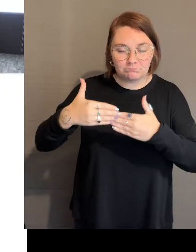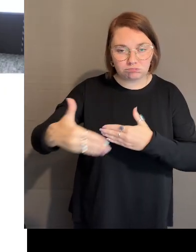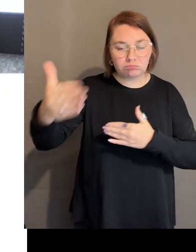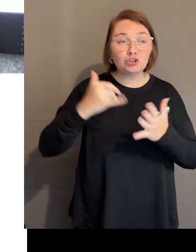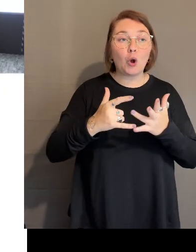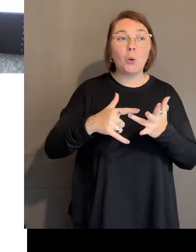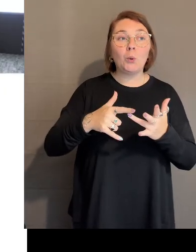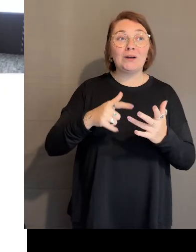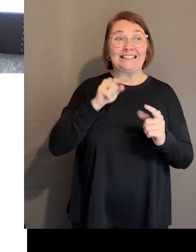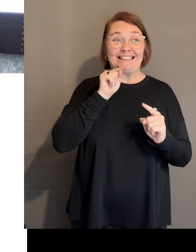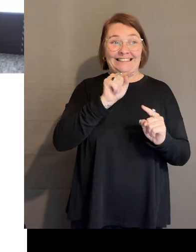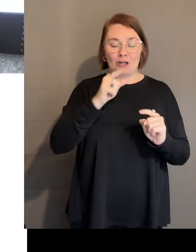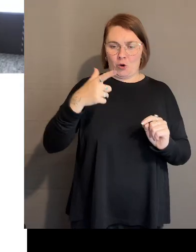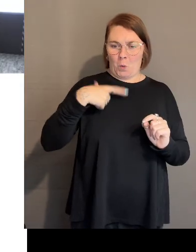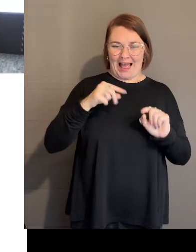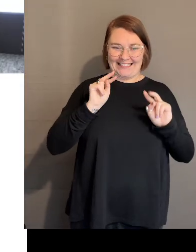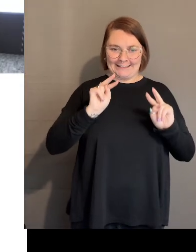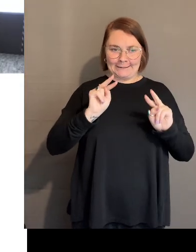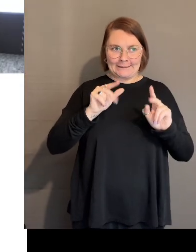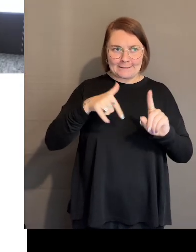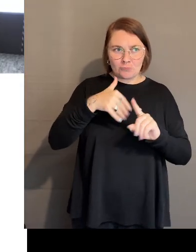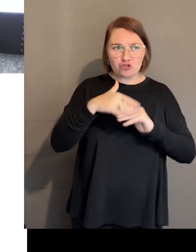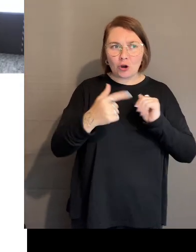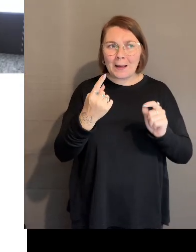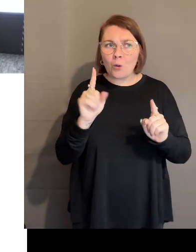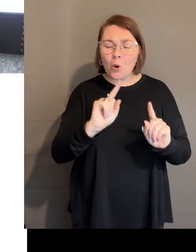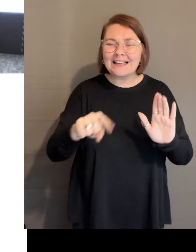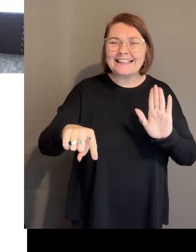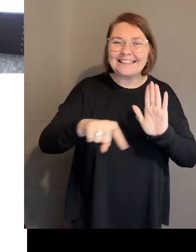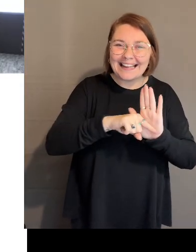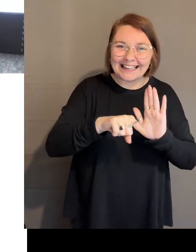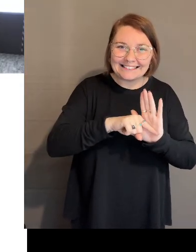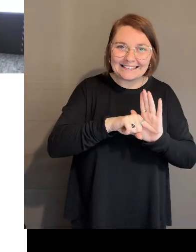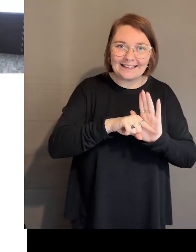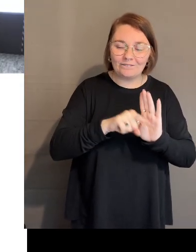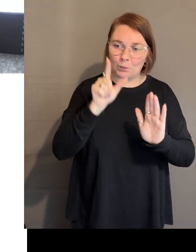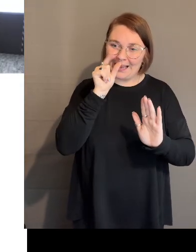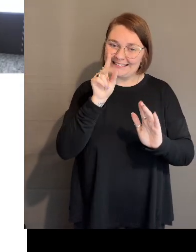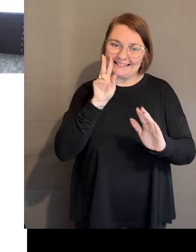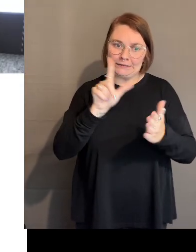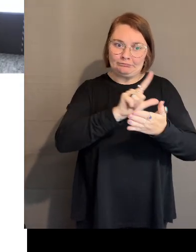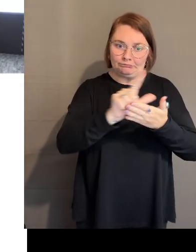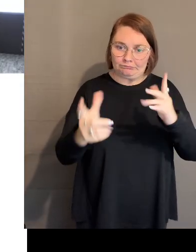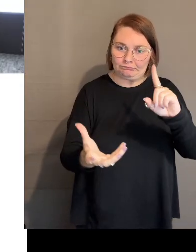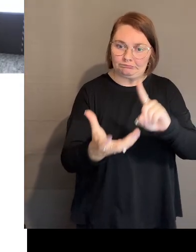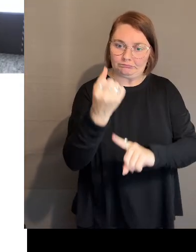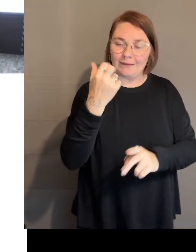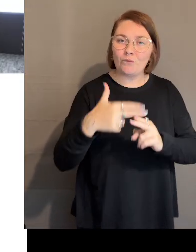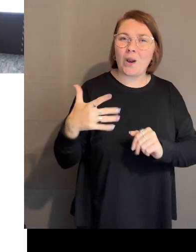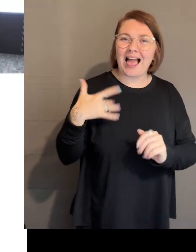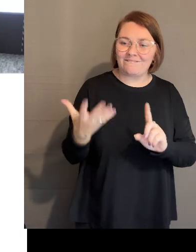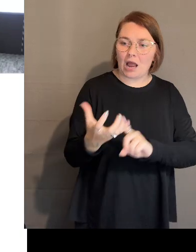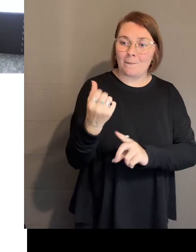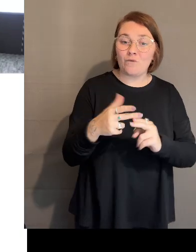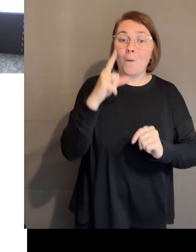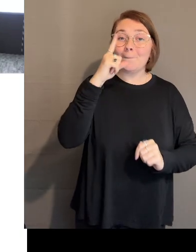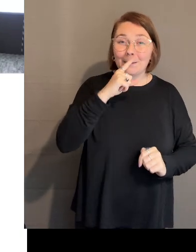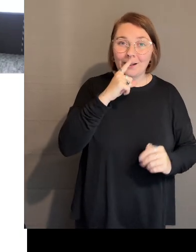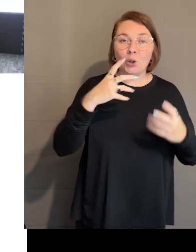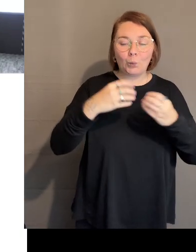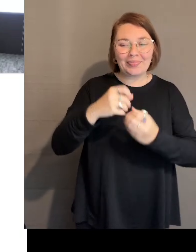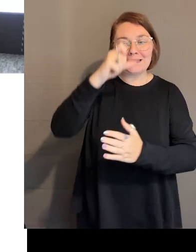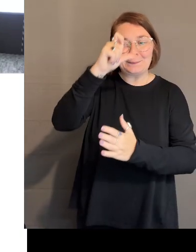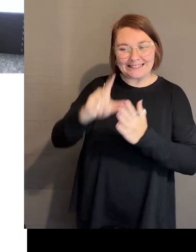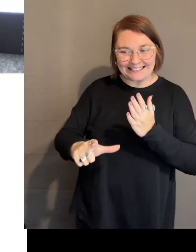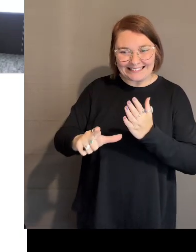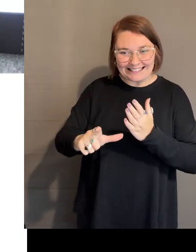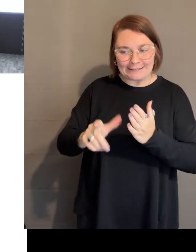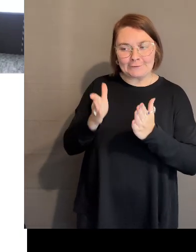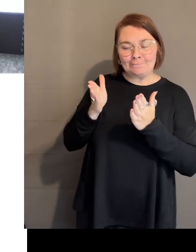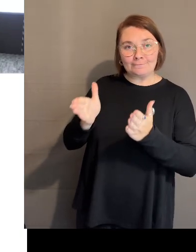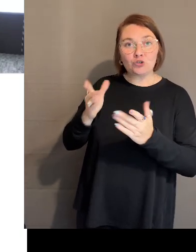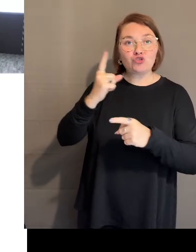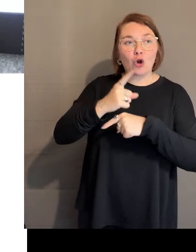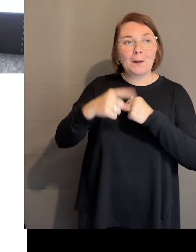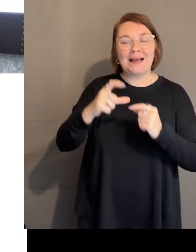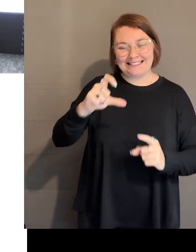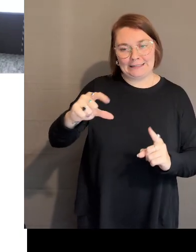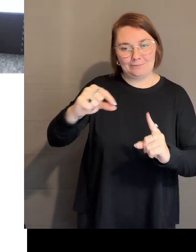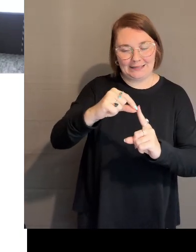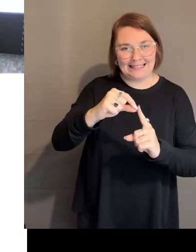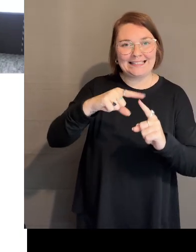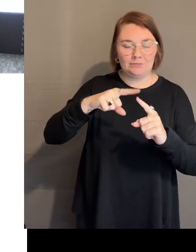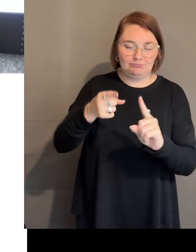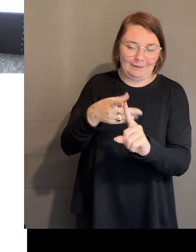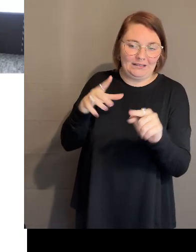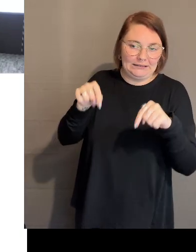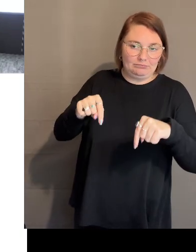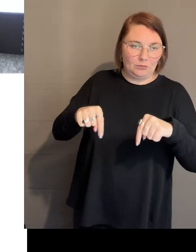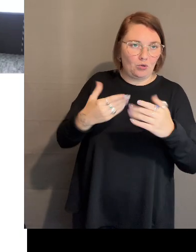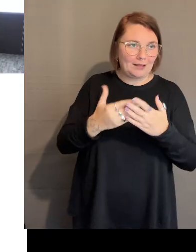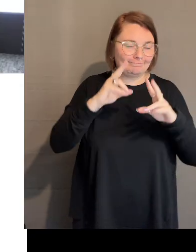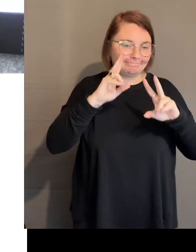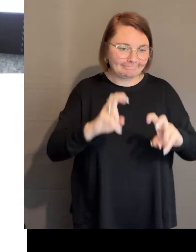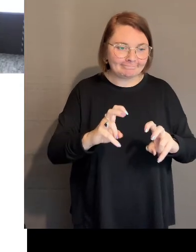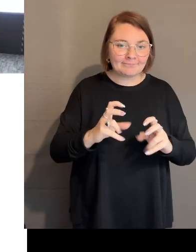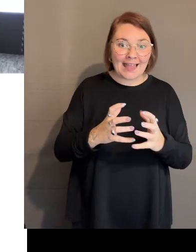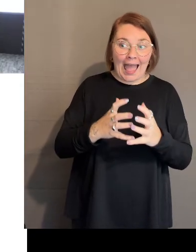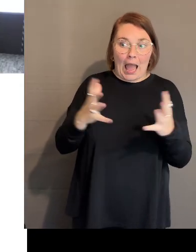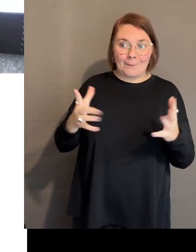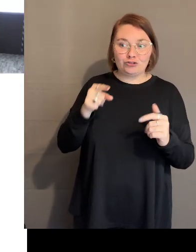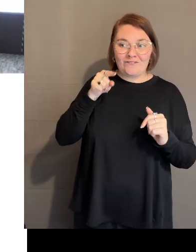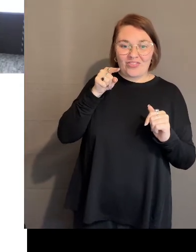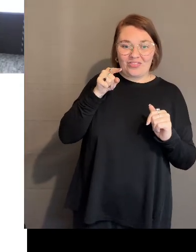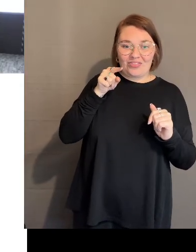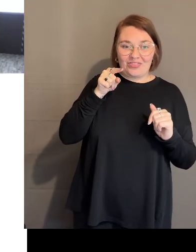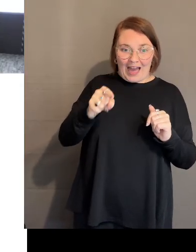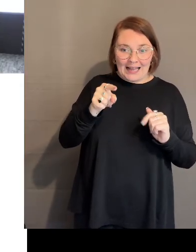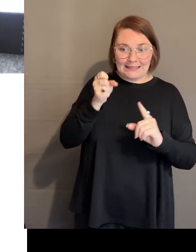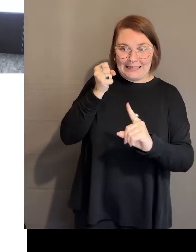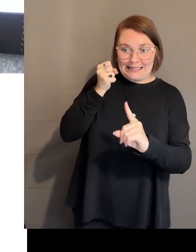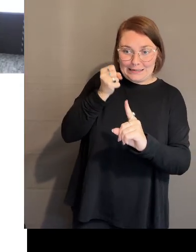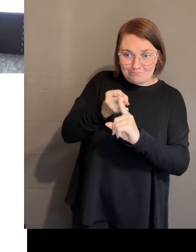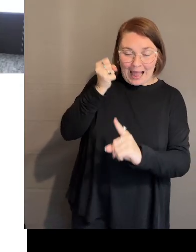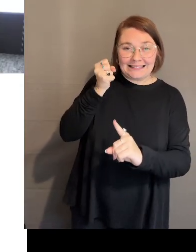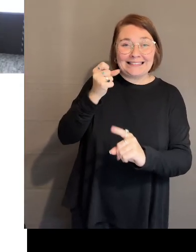Behind all this is a question about the negative consequences we see in terms of life outcomes among people with disabilities, and we're talking about cerebral palsy in specific here. How much of that is actually due to